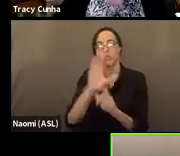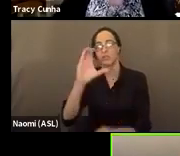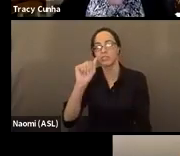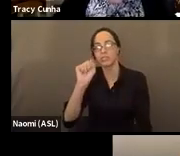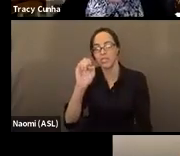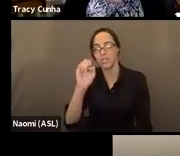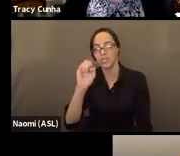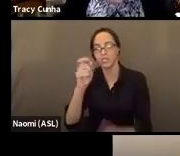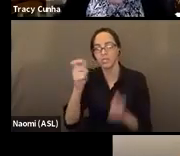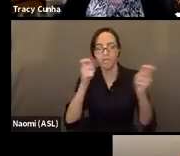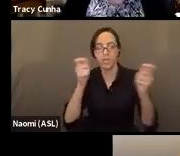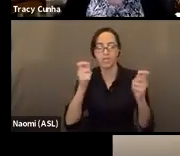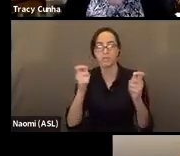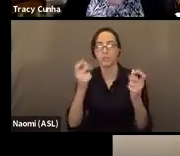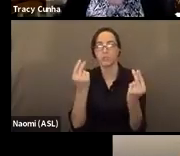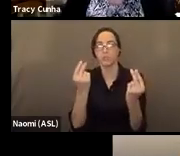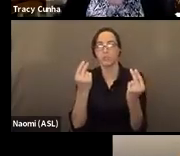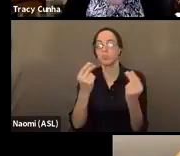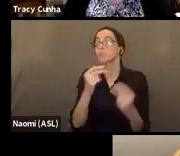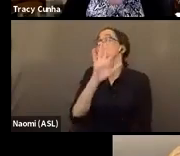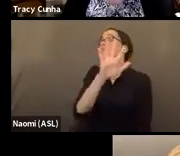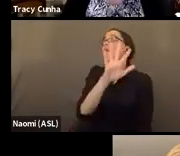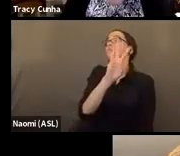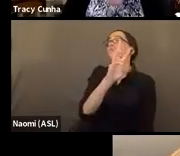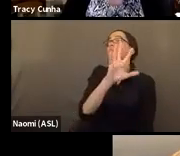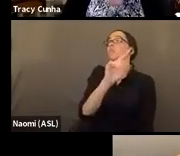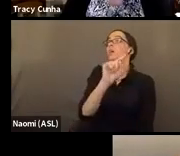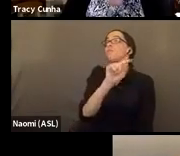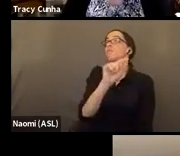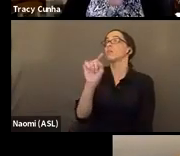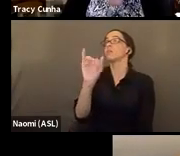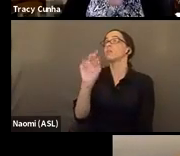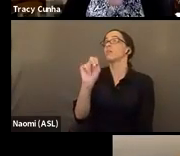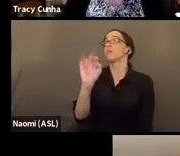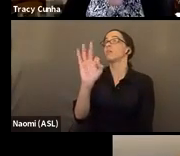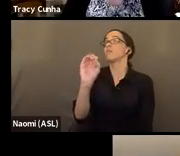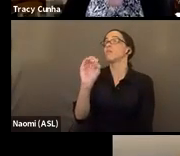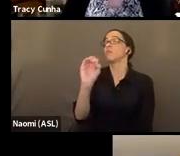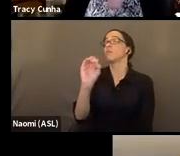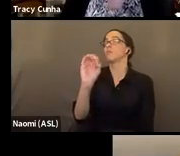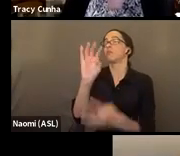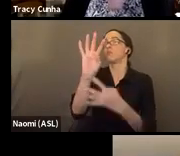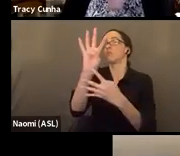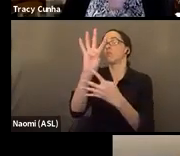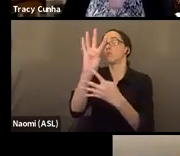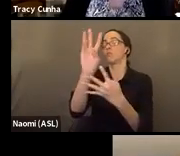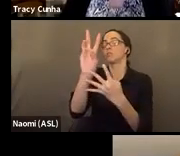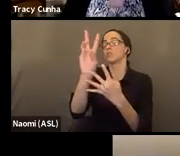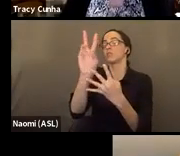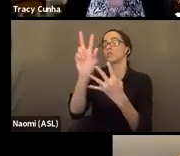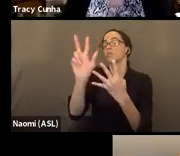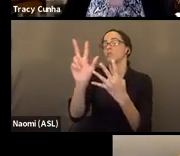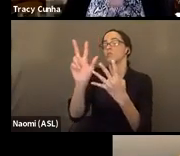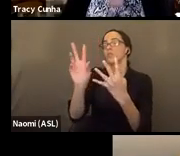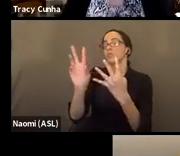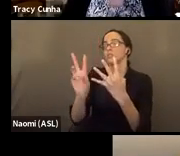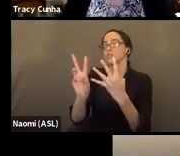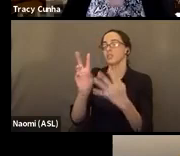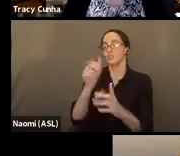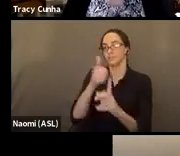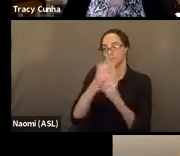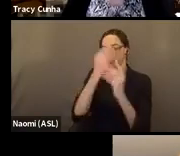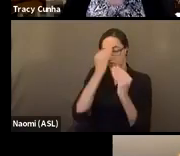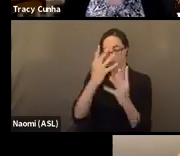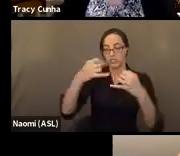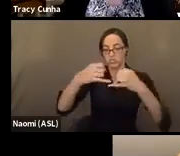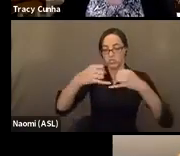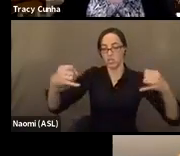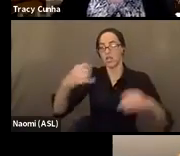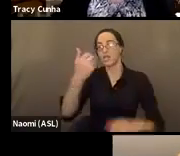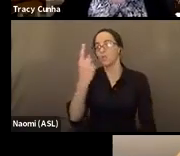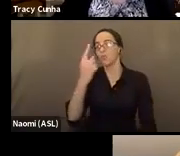565 info 4636 it's an information line for anybody to call to try to find out any questions about